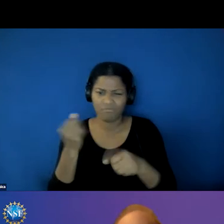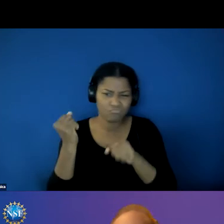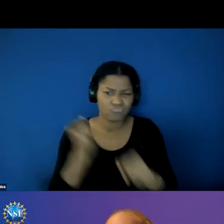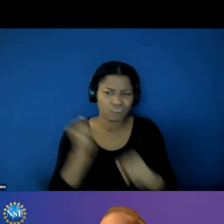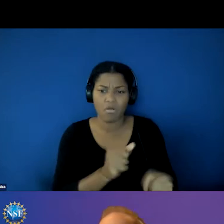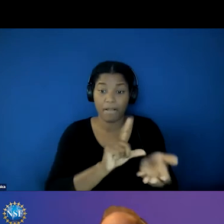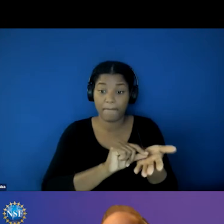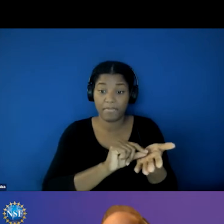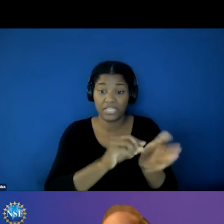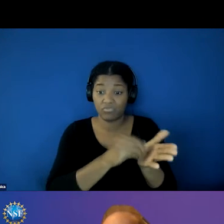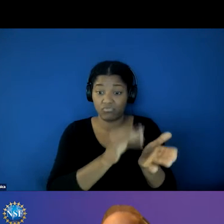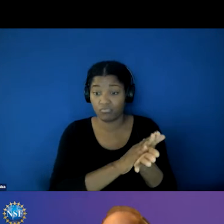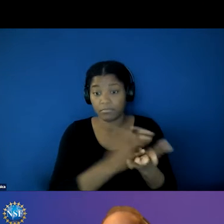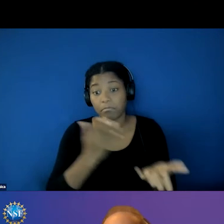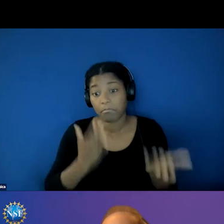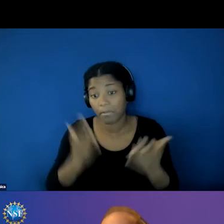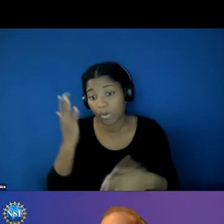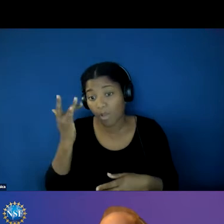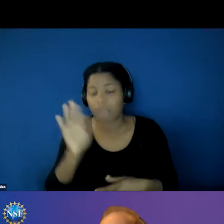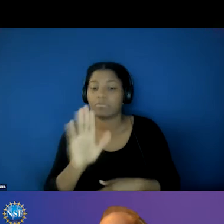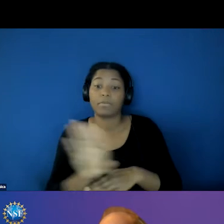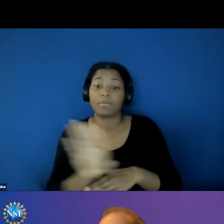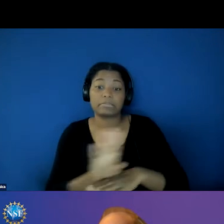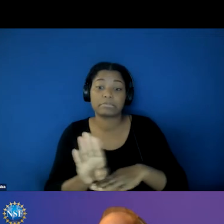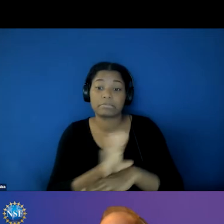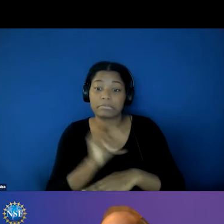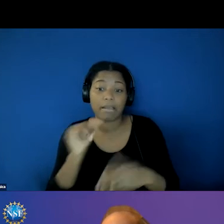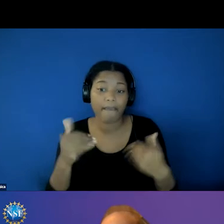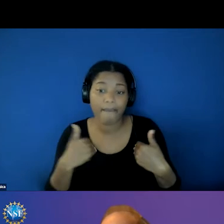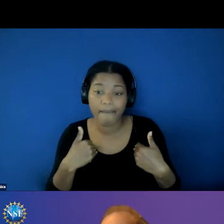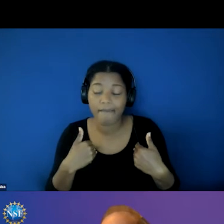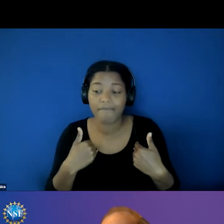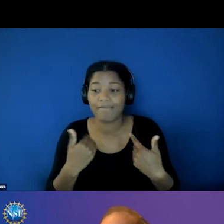Maybe that's because your institution doesn't have the instrumentation, to enable research.